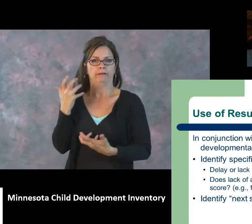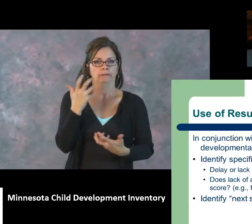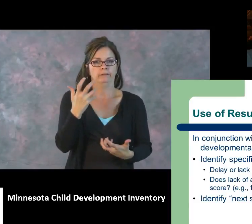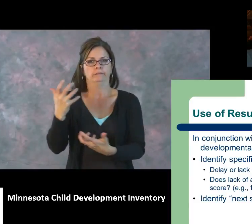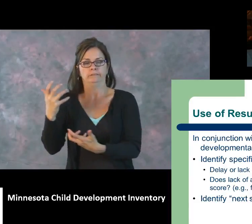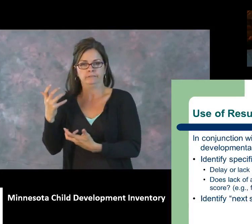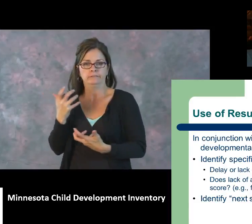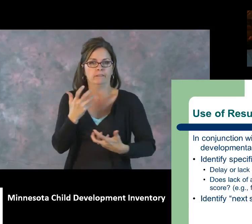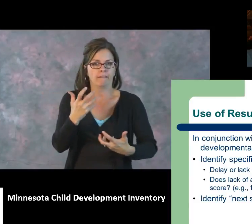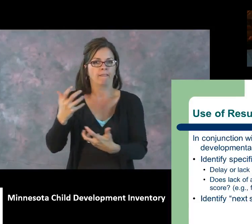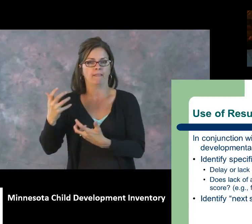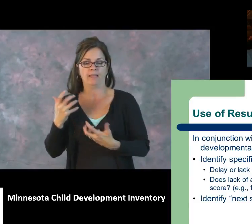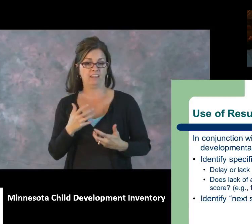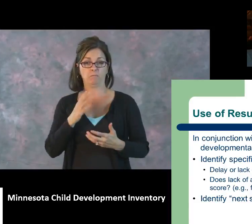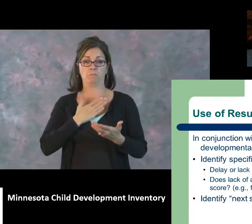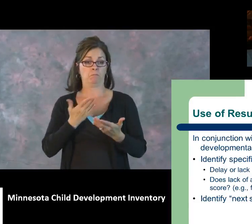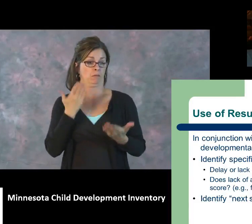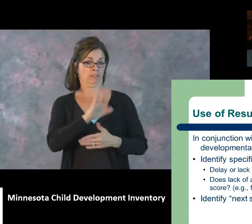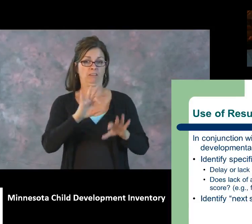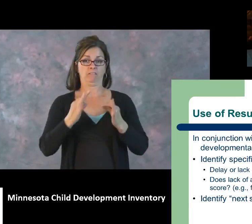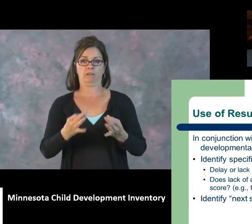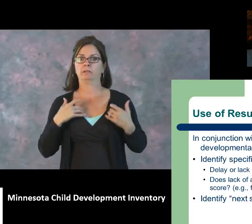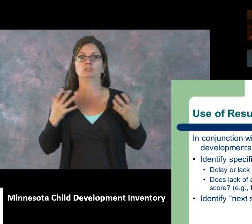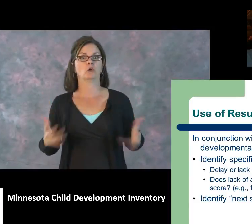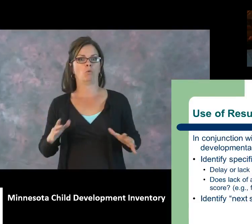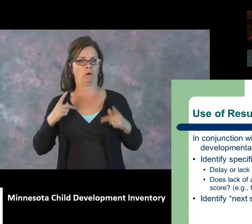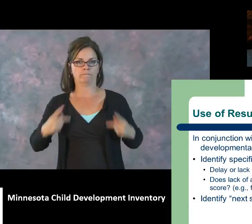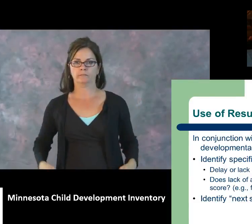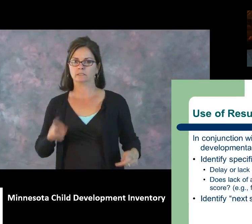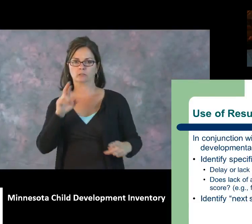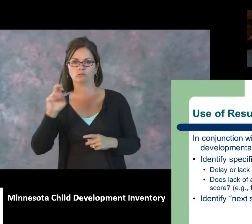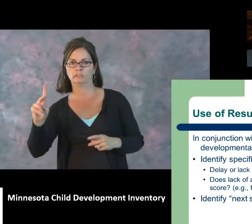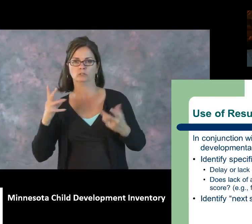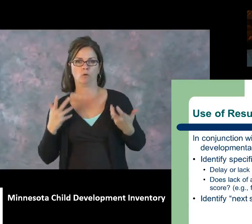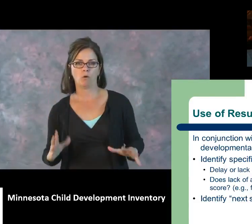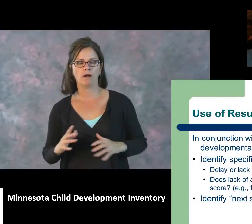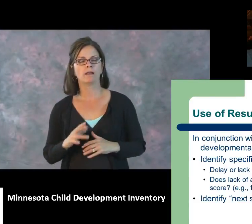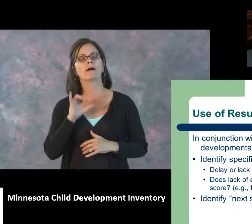to take physical risks, you might feel that some of these items could be mastered,